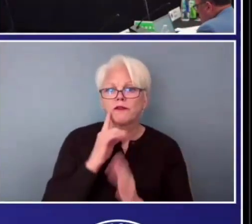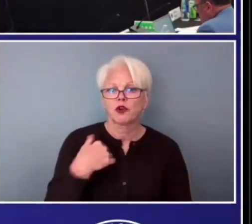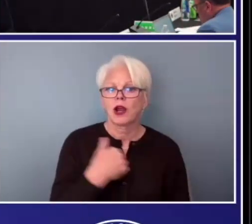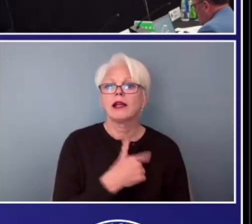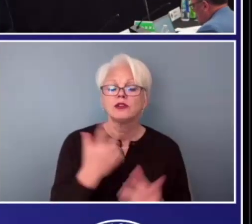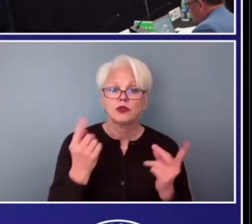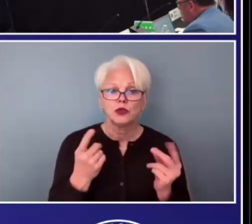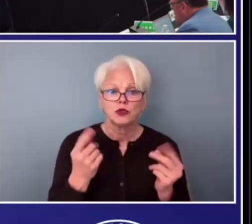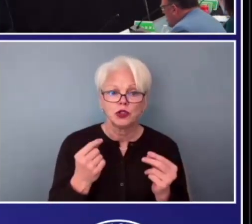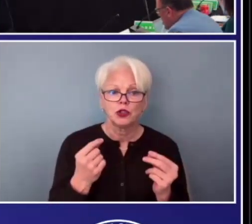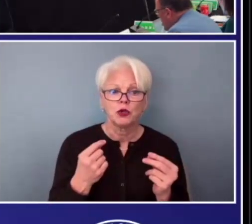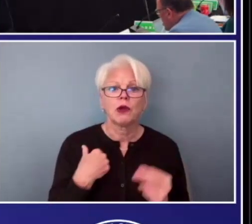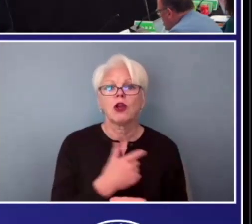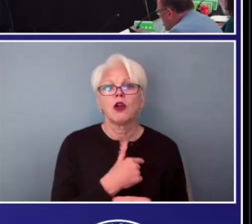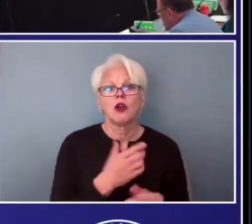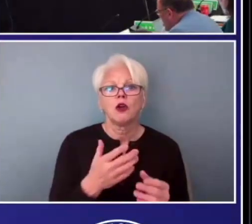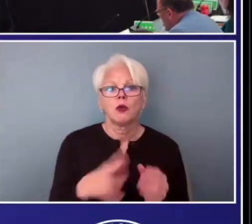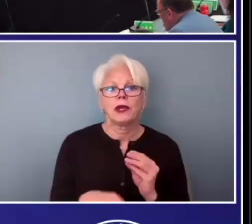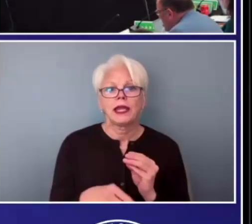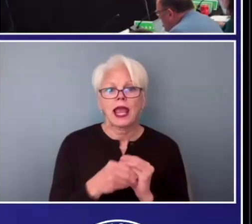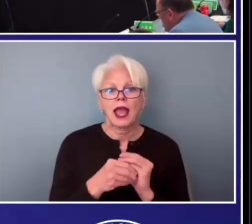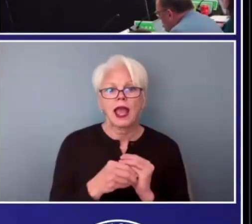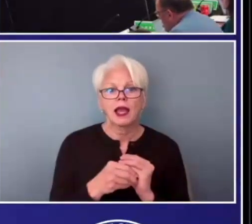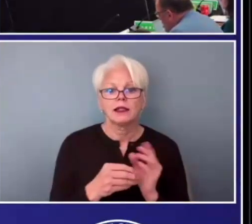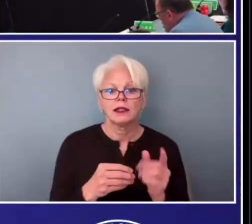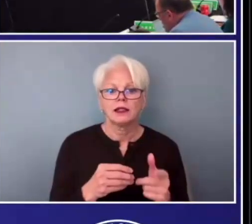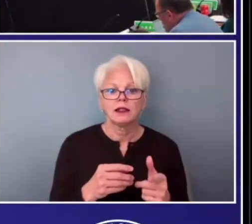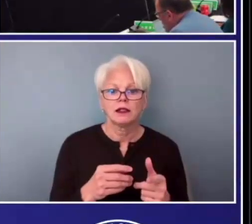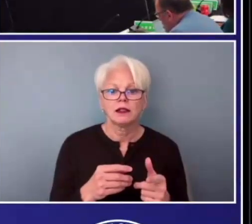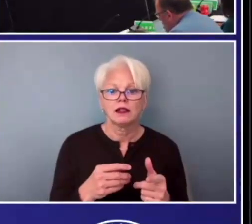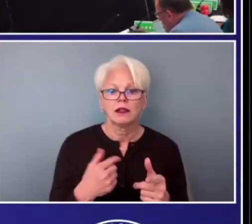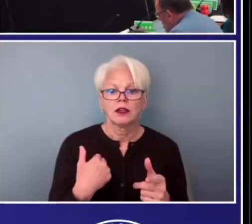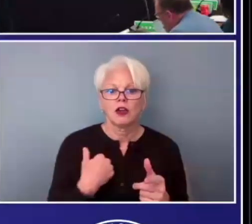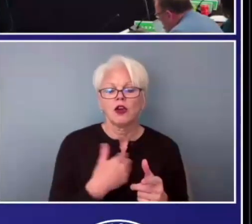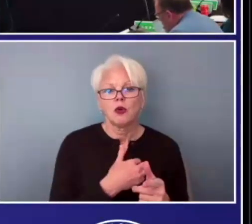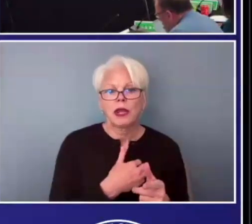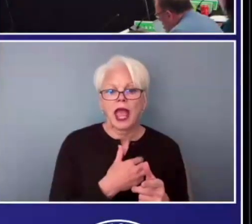We have added -- we have the HEAL, the Health profession loan limits that we